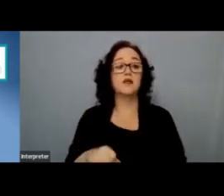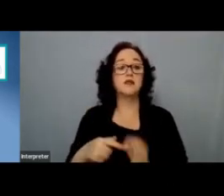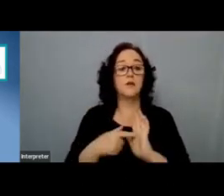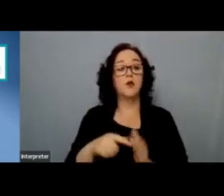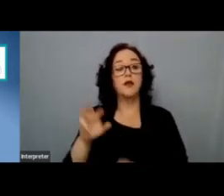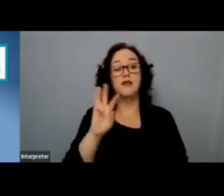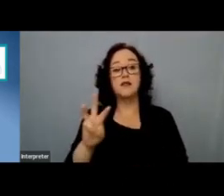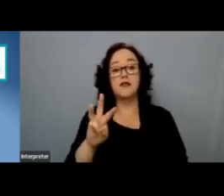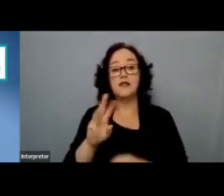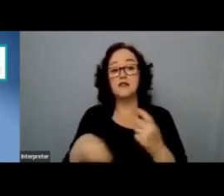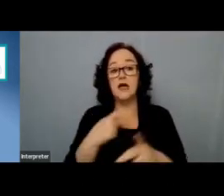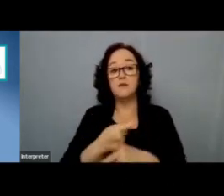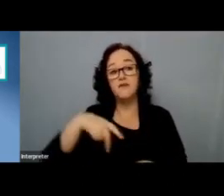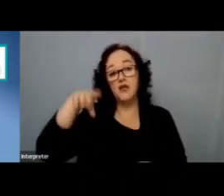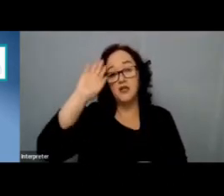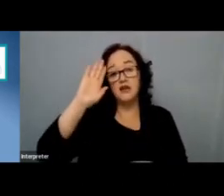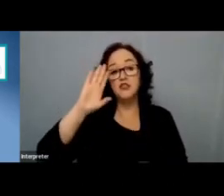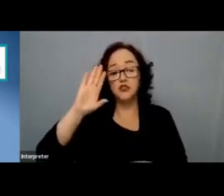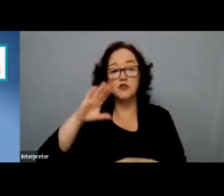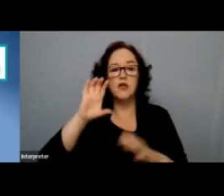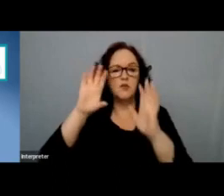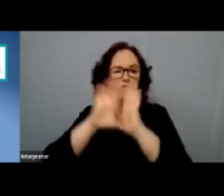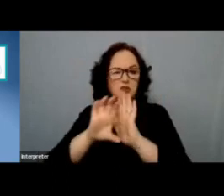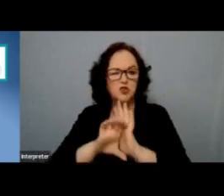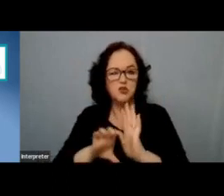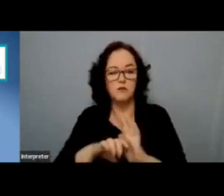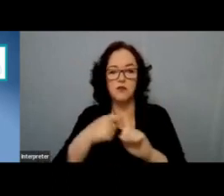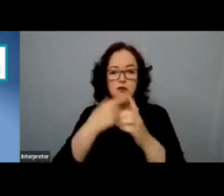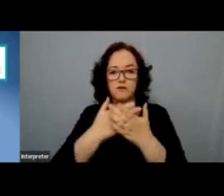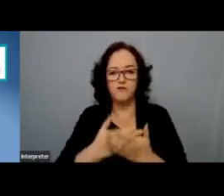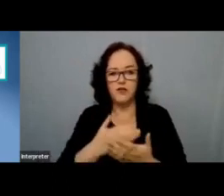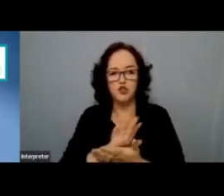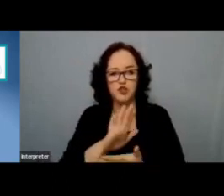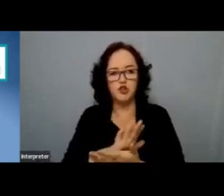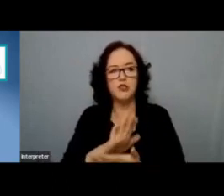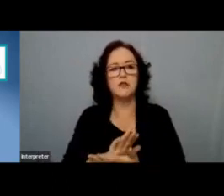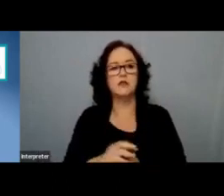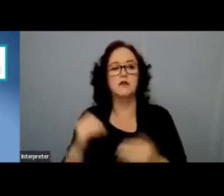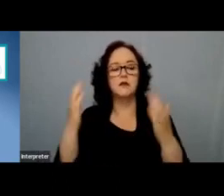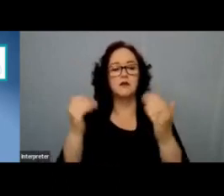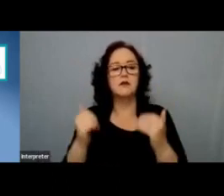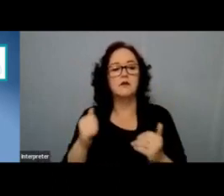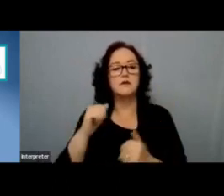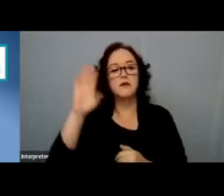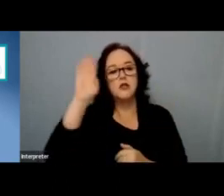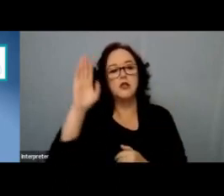Concussion and Brain Injury Alert Monitor and Monitoring Form. I want to talk about that in a second. We often even when